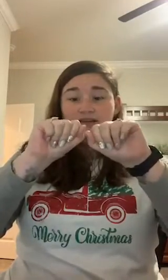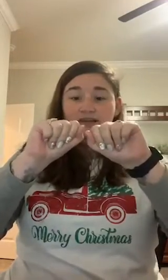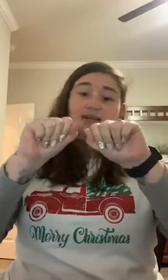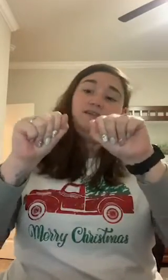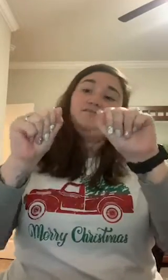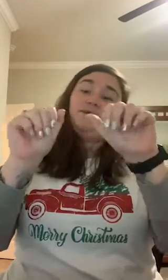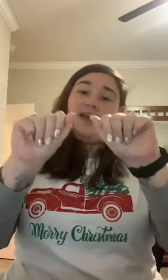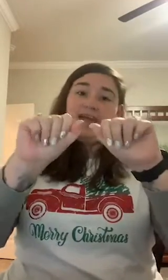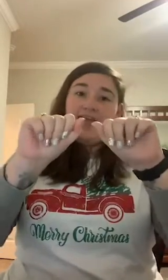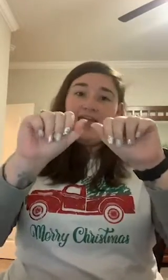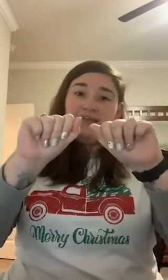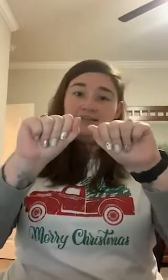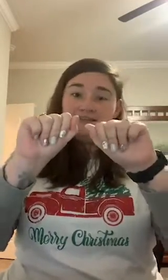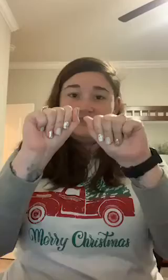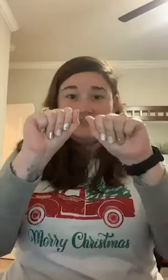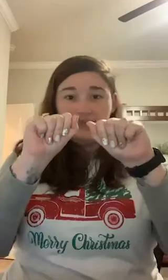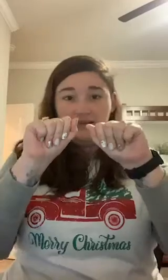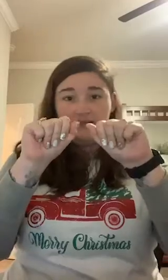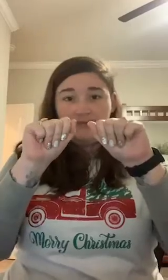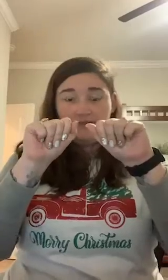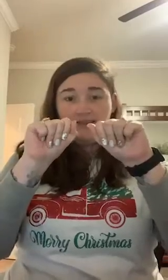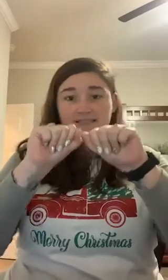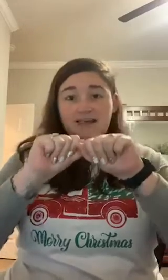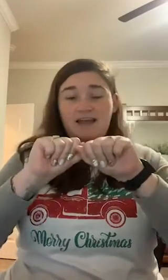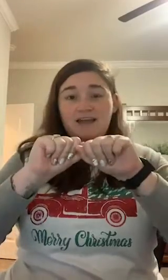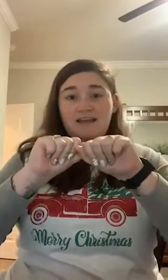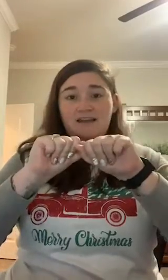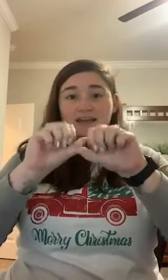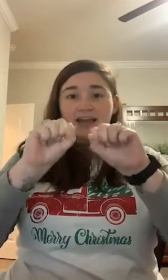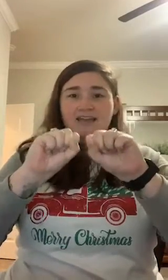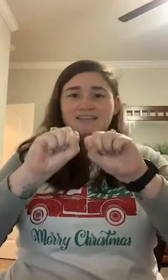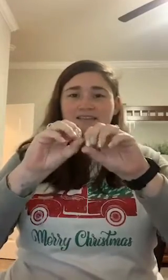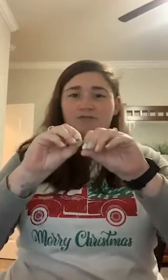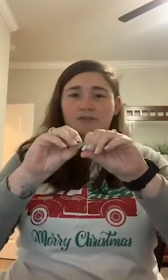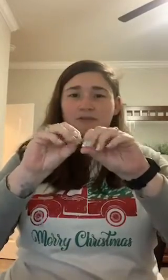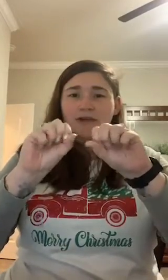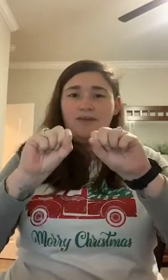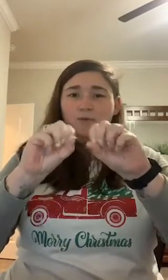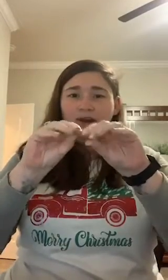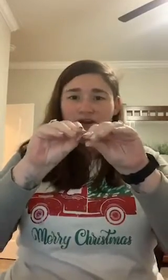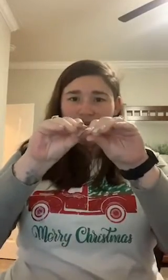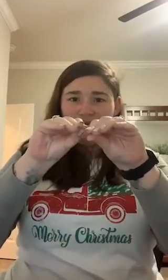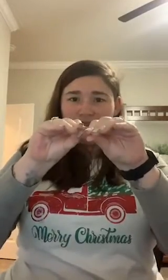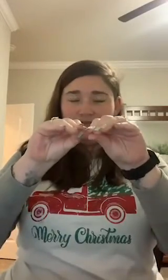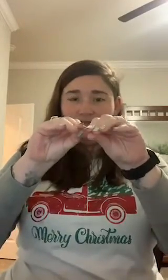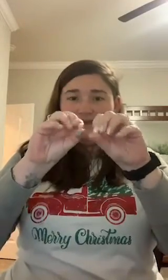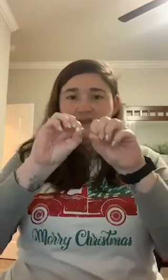like A hands, thumbs at the side... i guess it doesn't really matter where, you could also do it like this